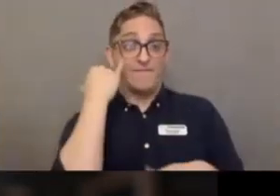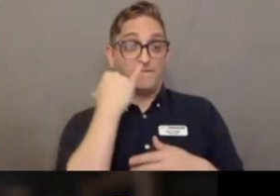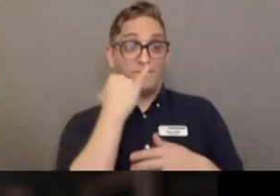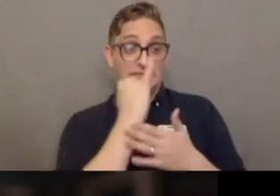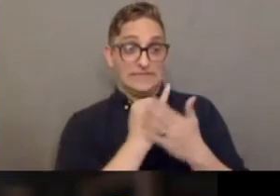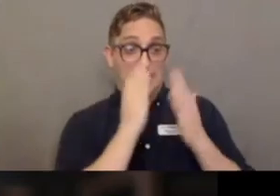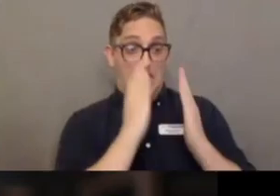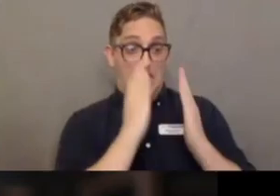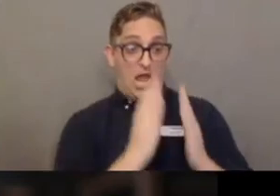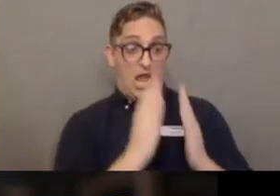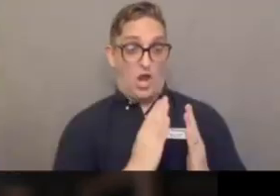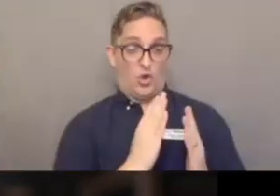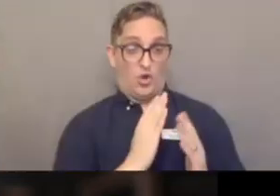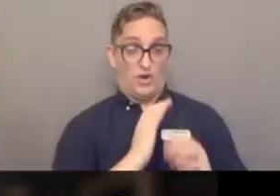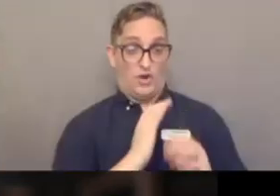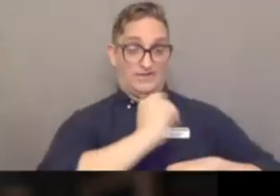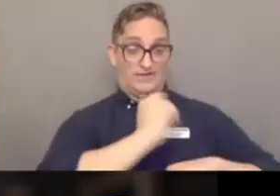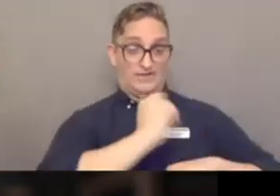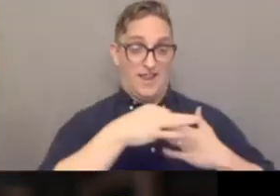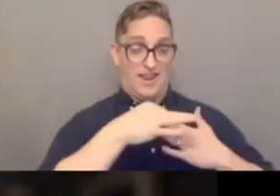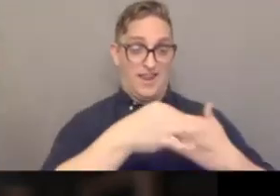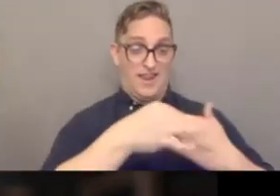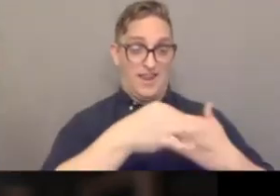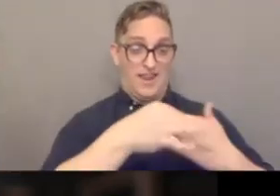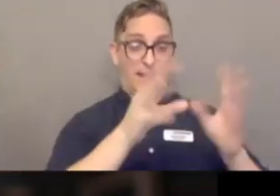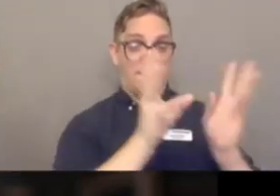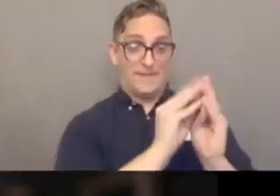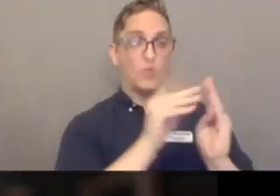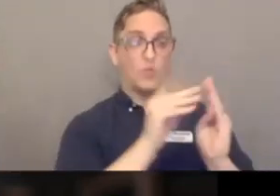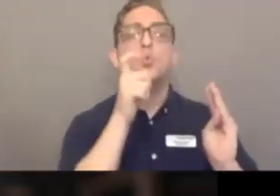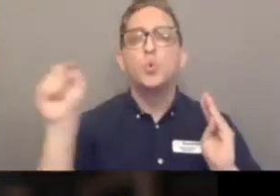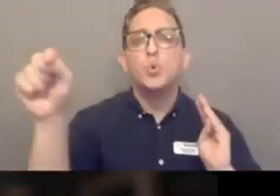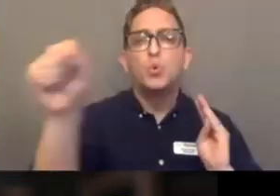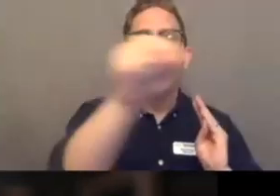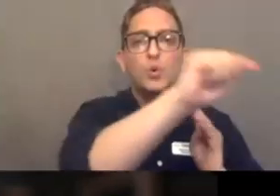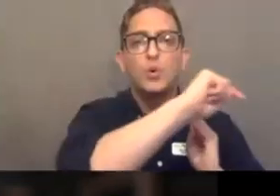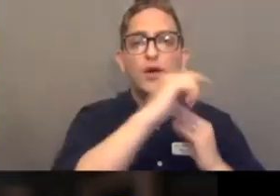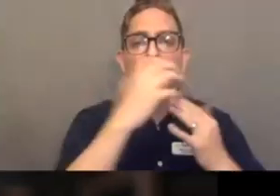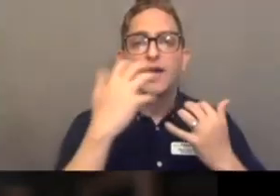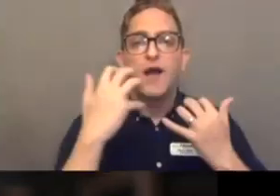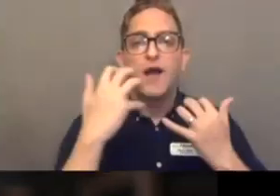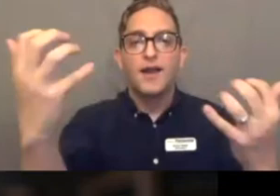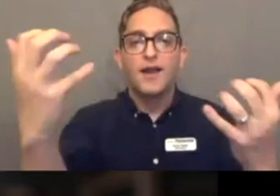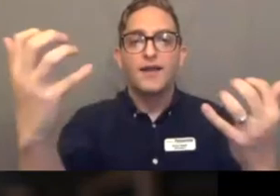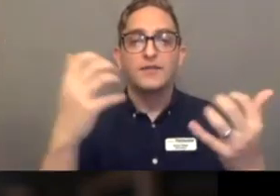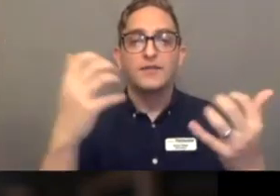be at the meeting. And if they're leading a team, who is on the team. And how do you